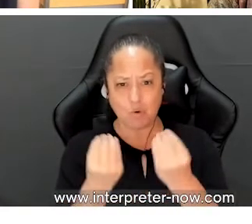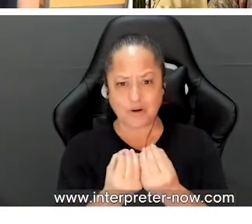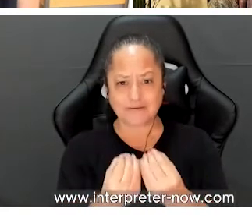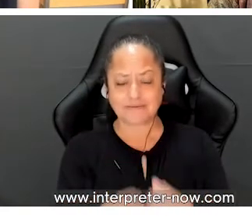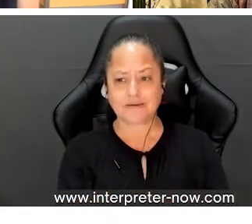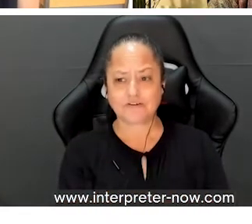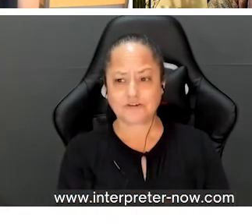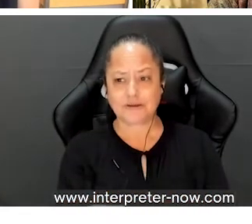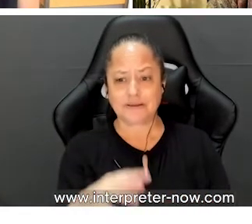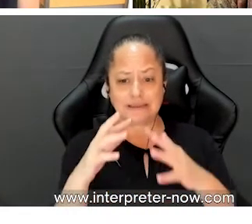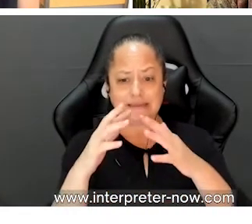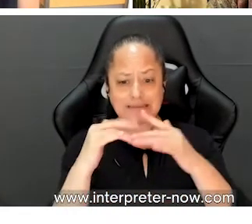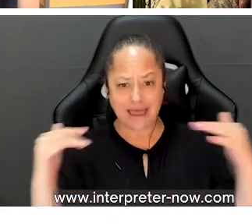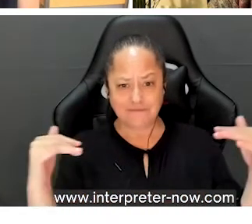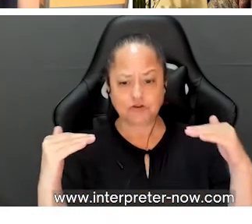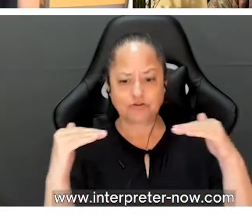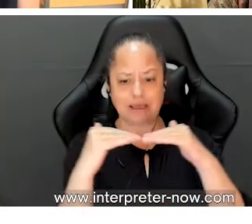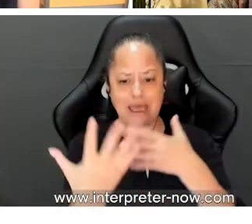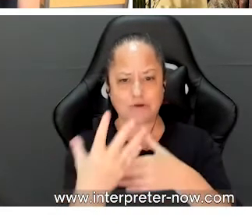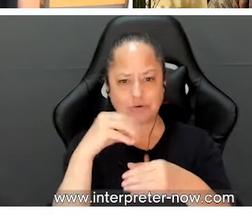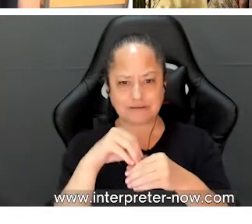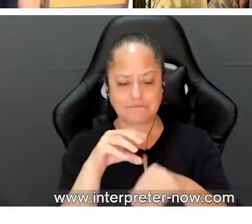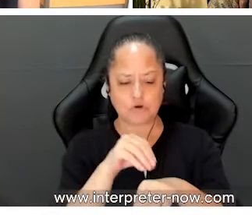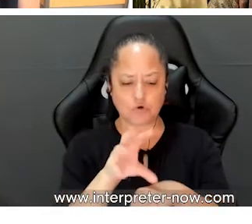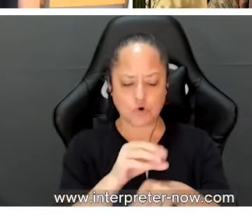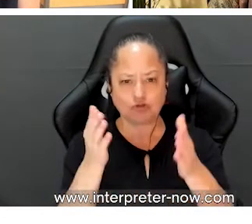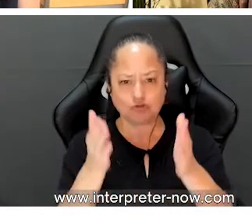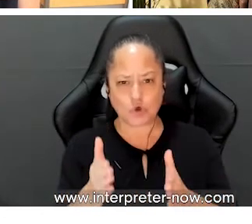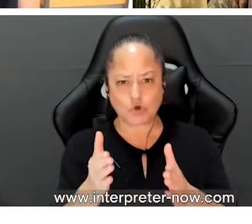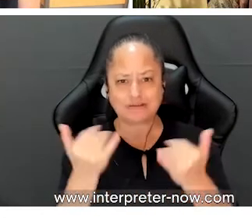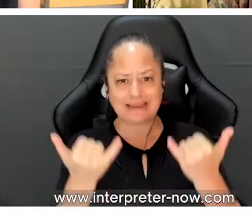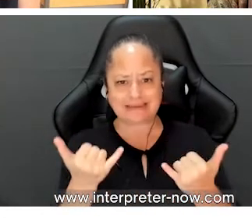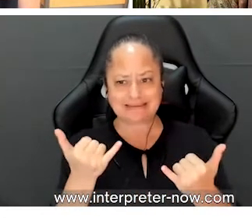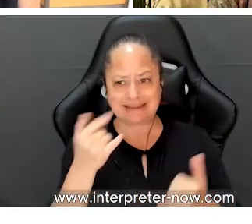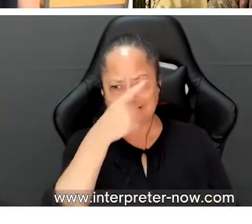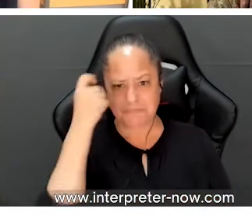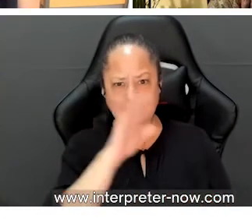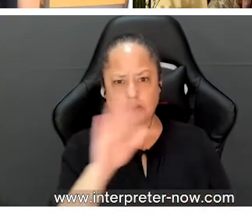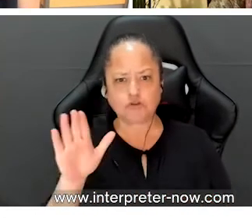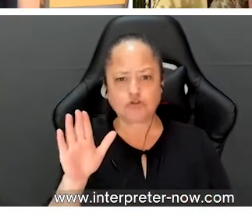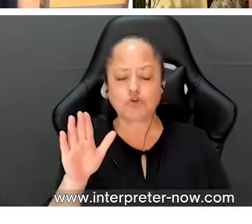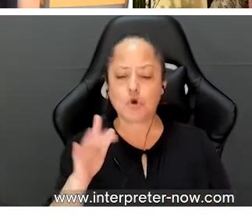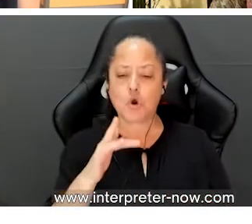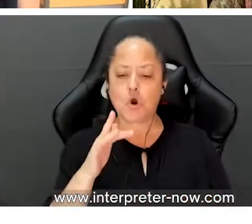Diversity, Equity, and Inclusion consultants exist because your people don't feel psychological